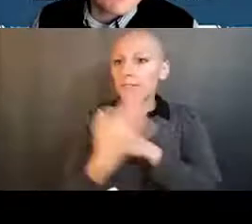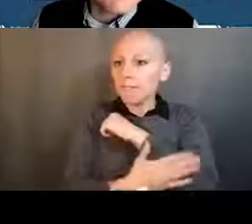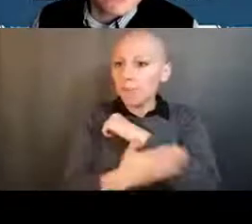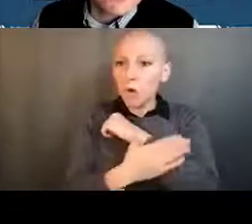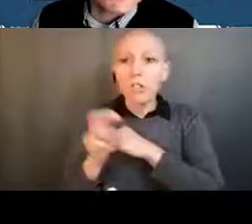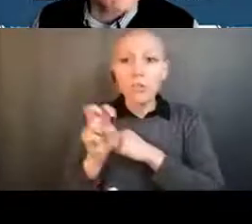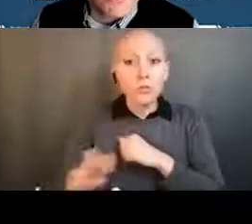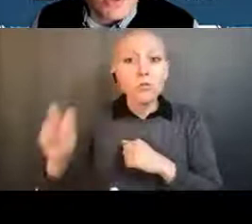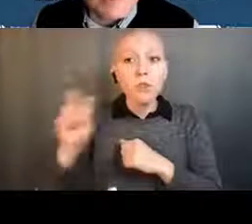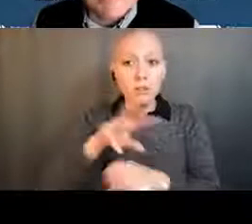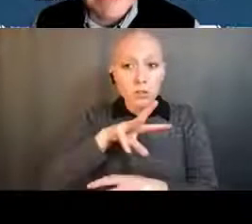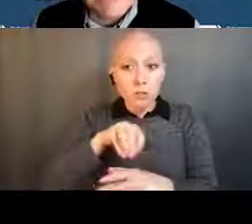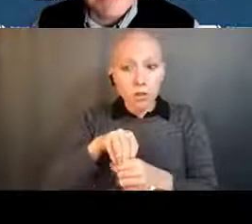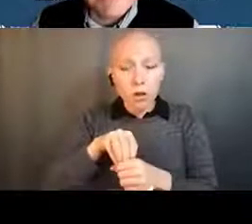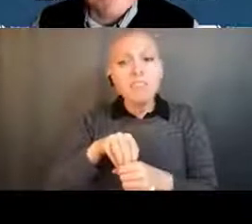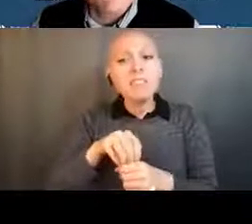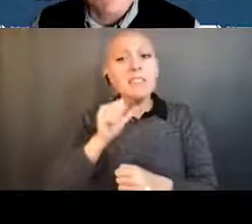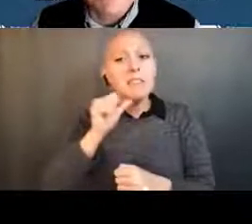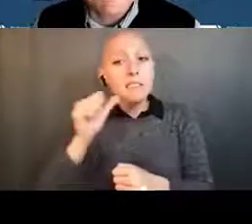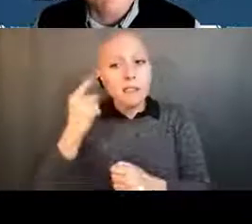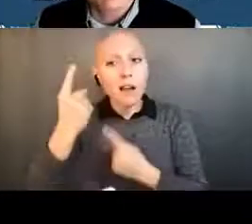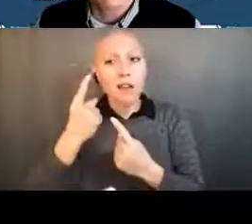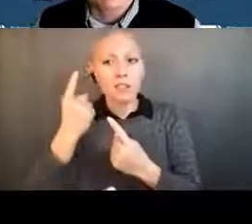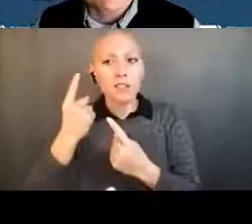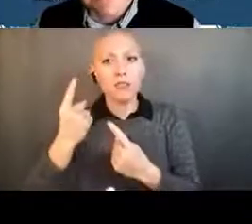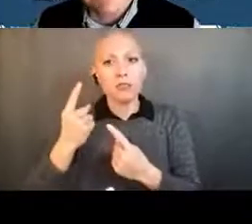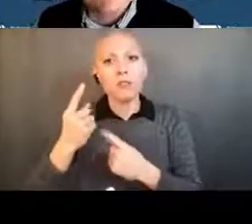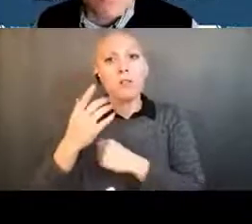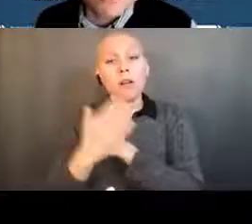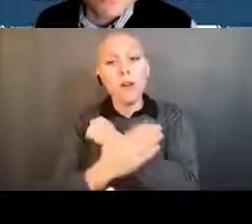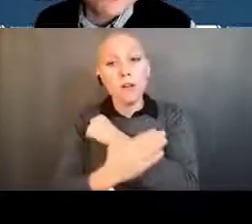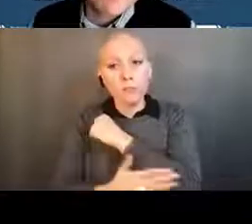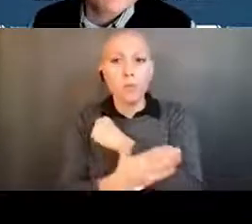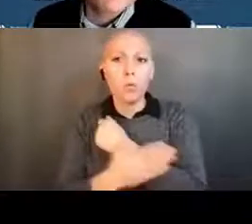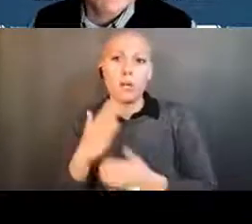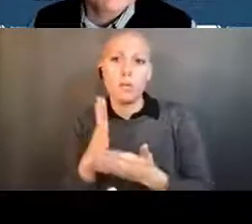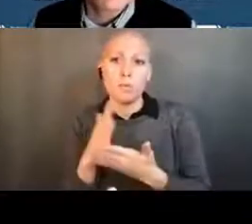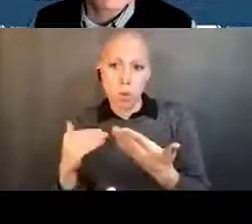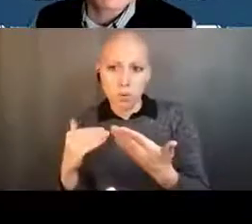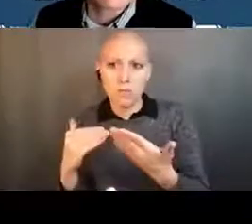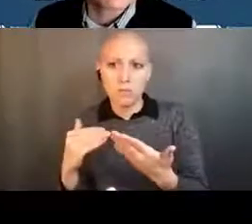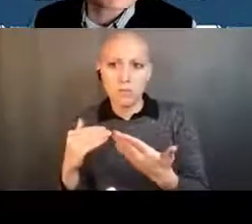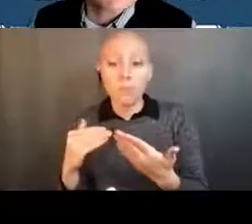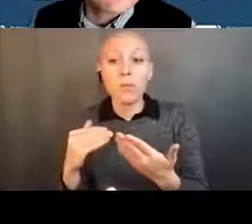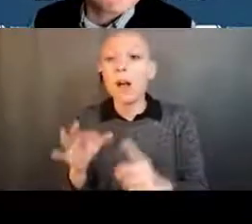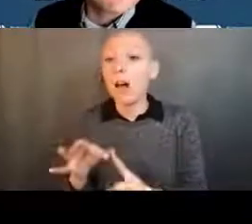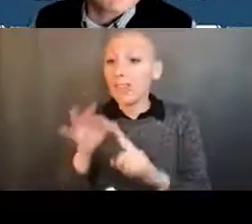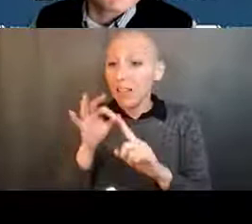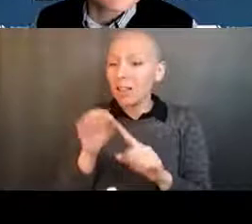a foreign component by NIH definition. Unless it also satisfies one of those other activities